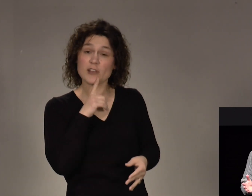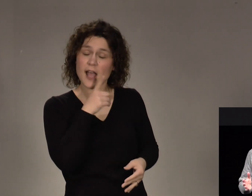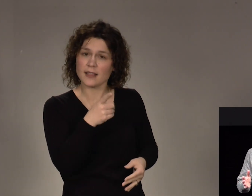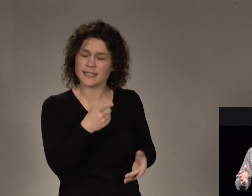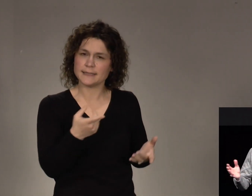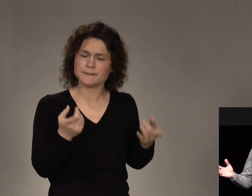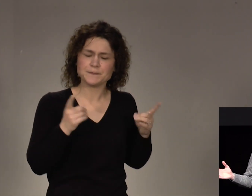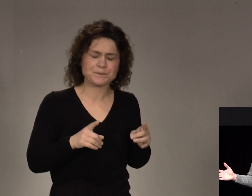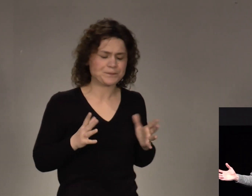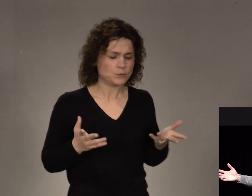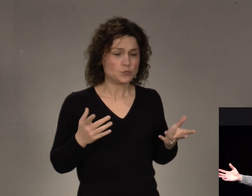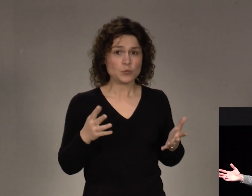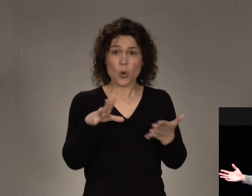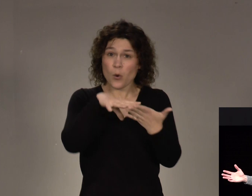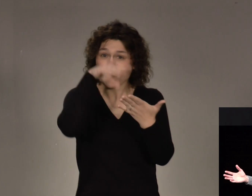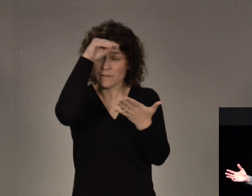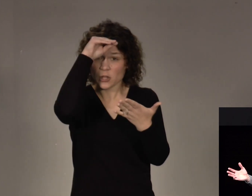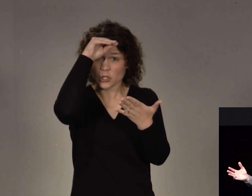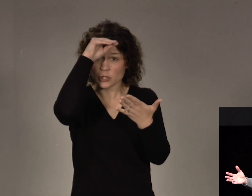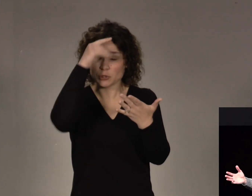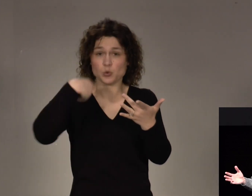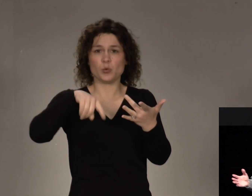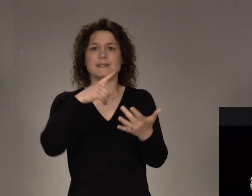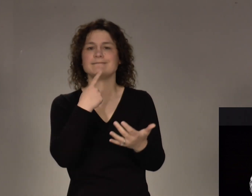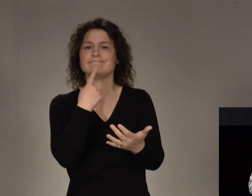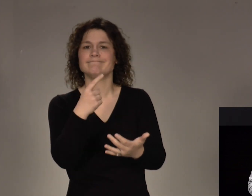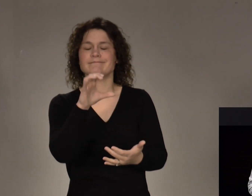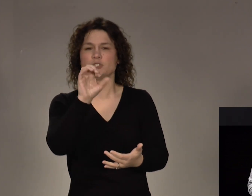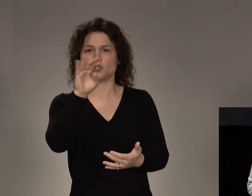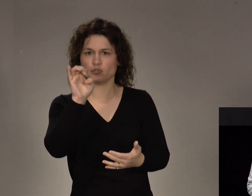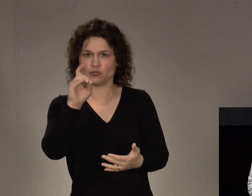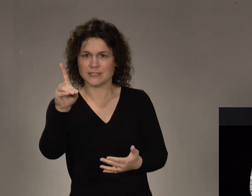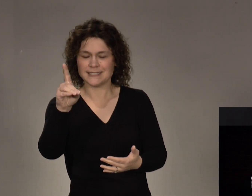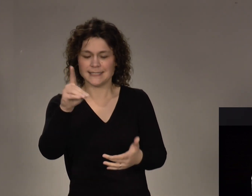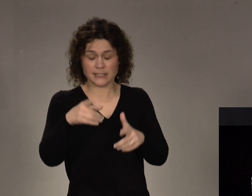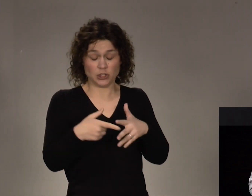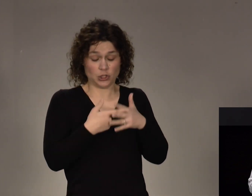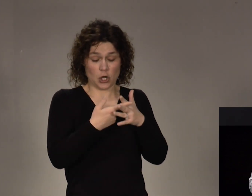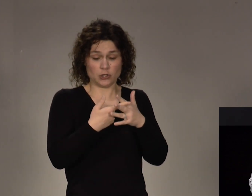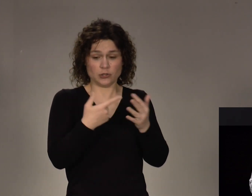What we've learned when we recite the Creed is that it begins not with "I earn.